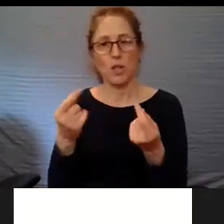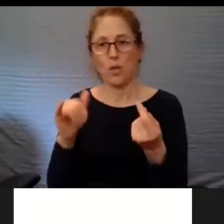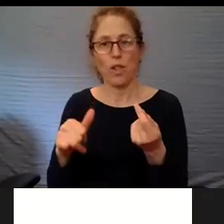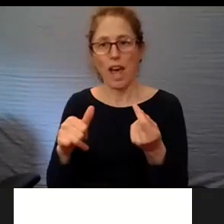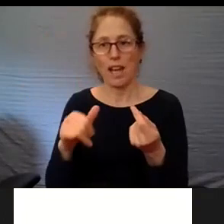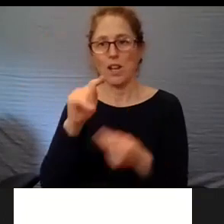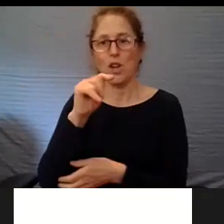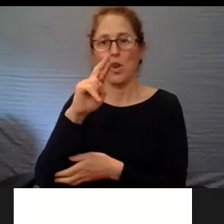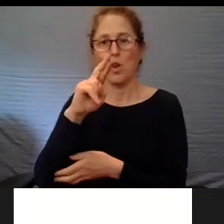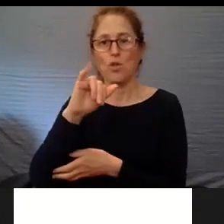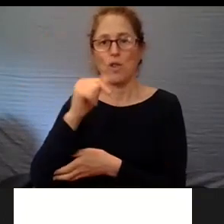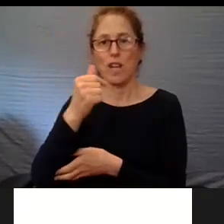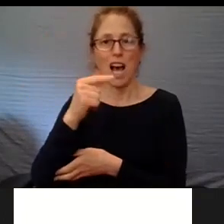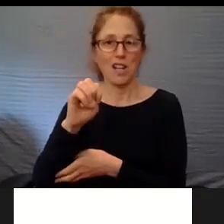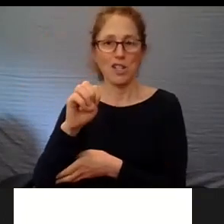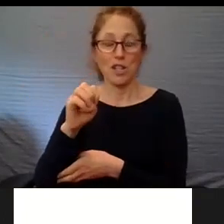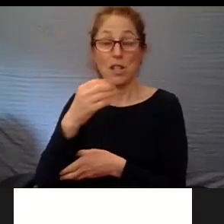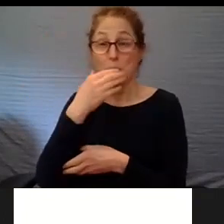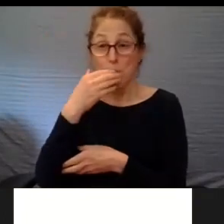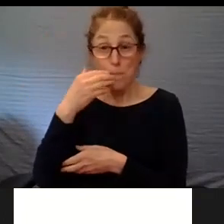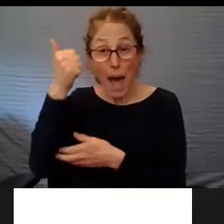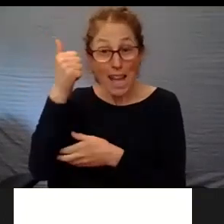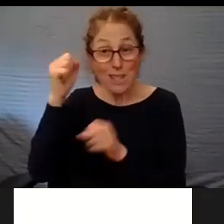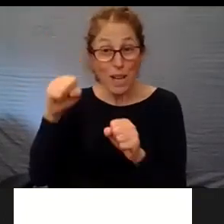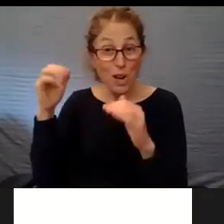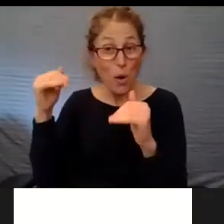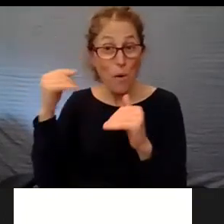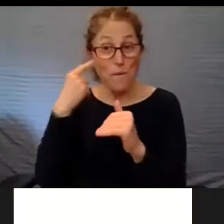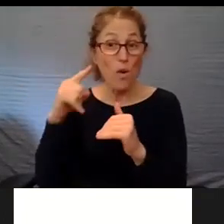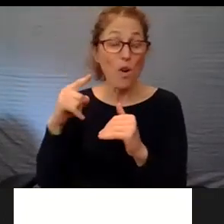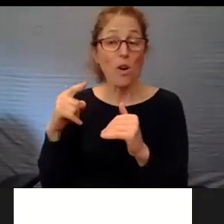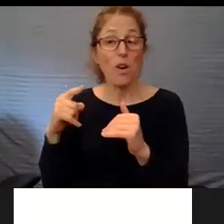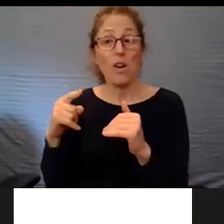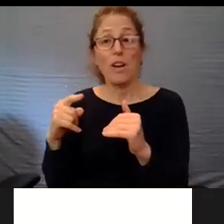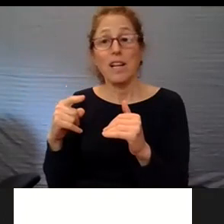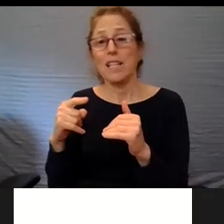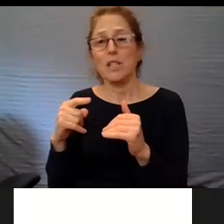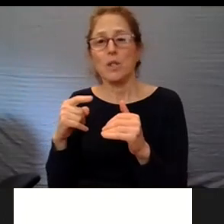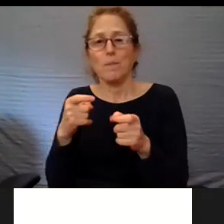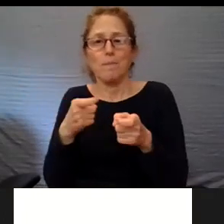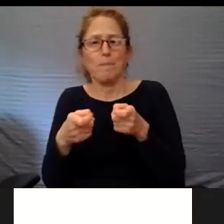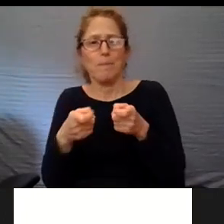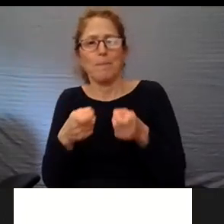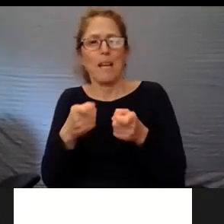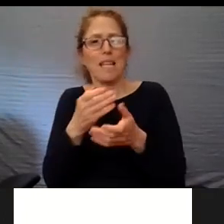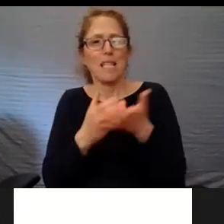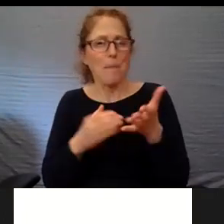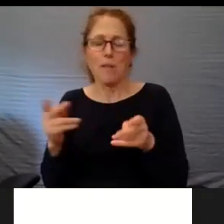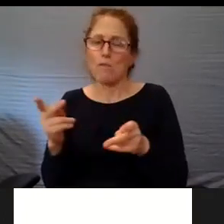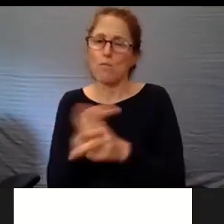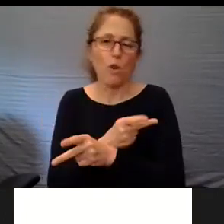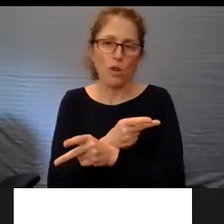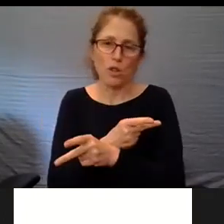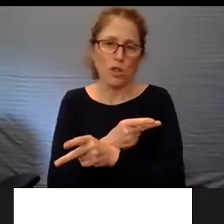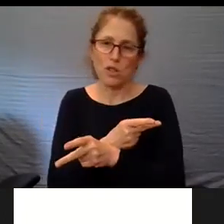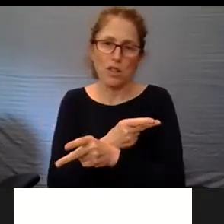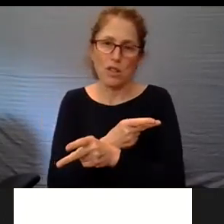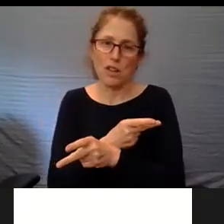The best we can hope for is to mitigate some of the worst ways of doing it.